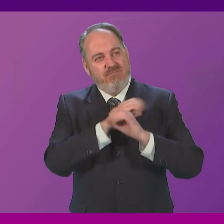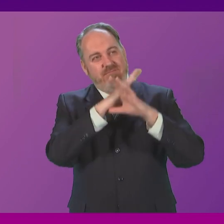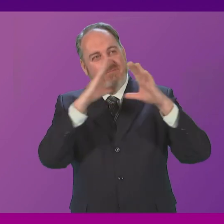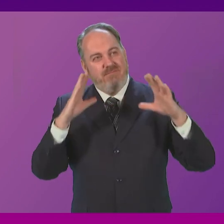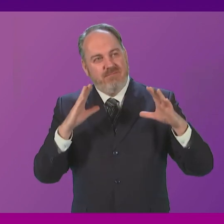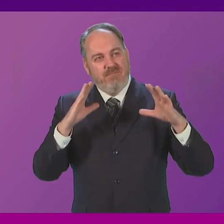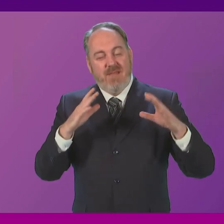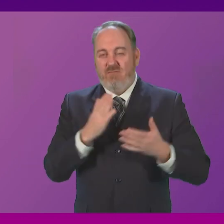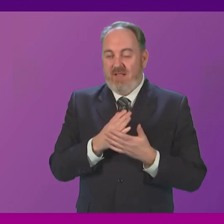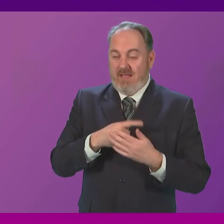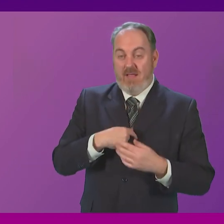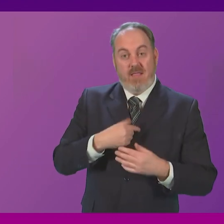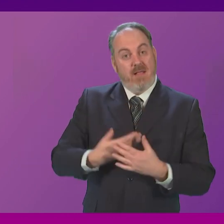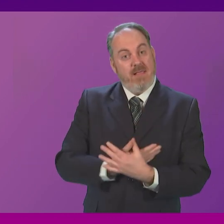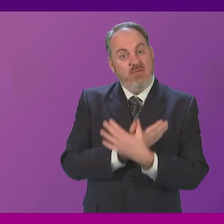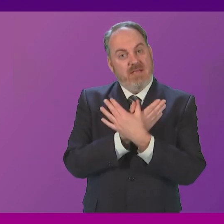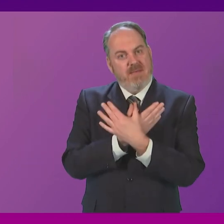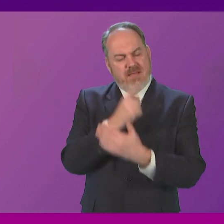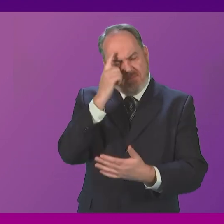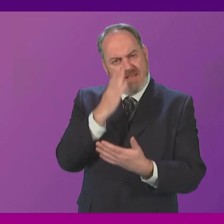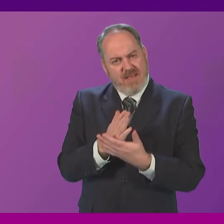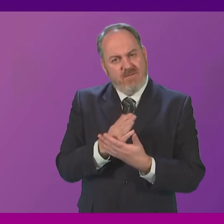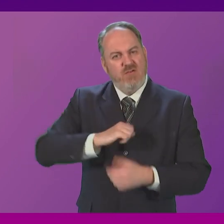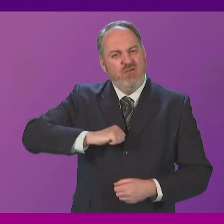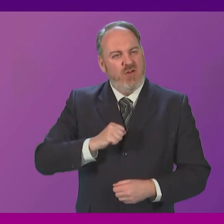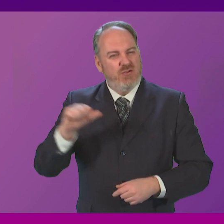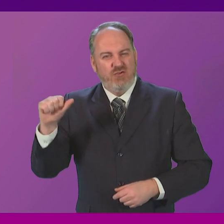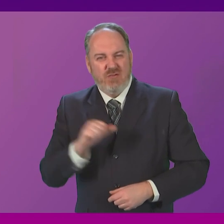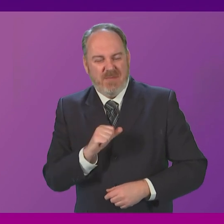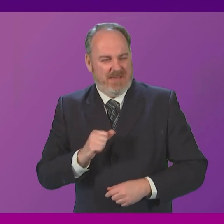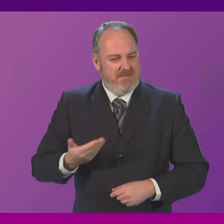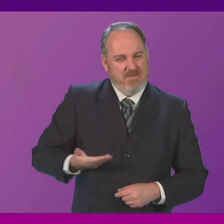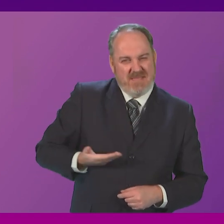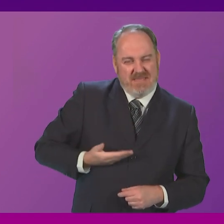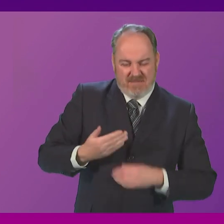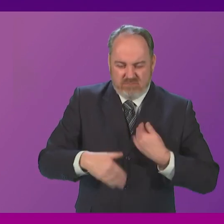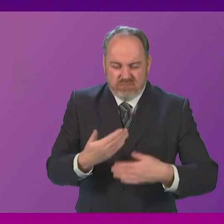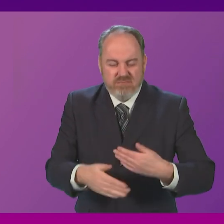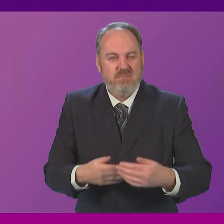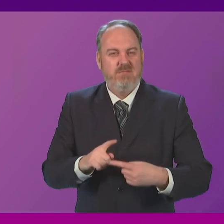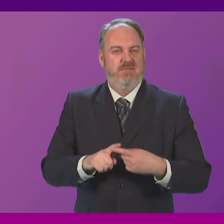because Liberal Democrats believe in a Scotland that is industrious, innovative and internationalist of outlook.